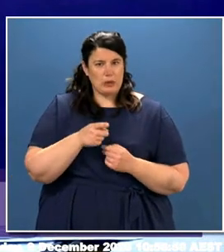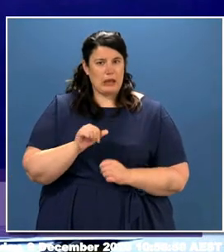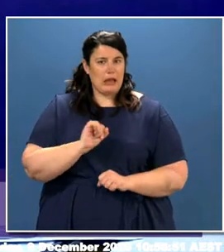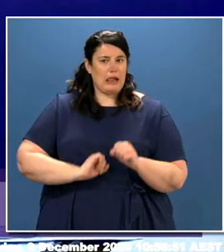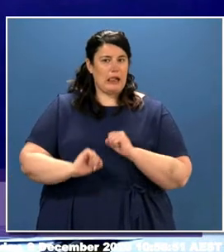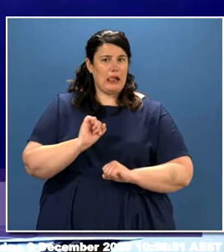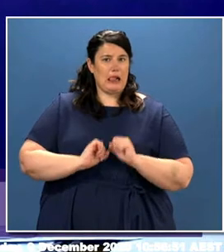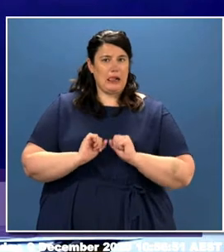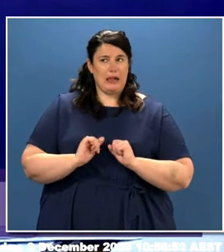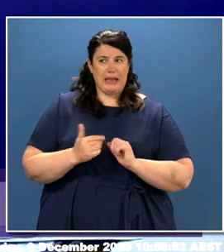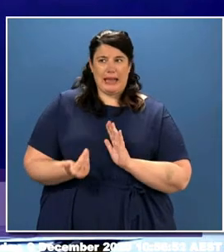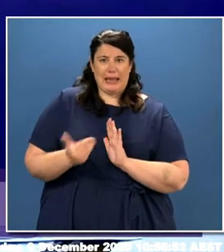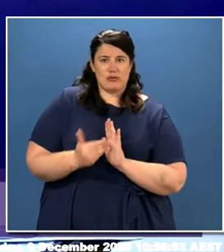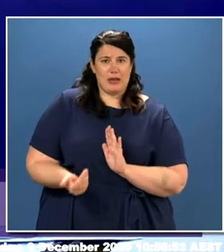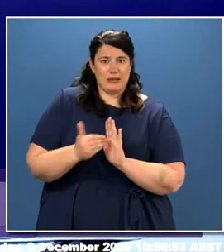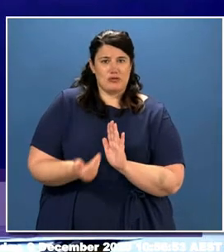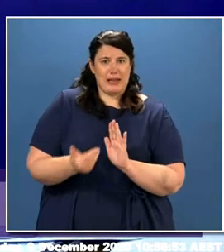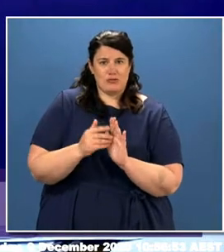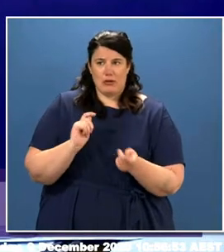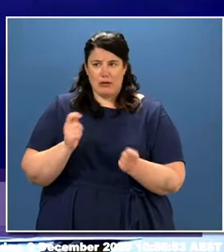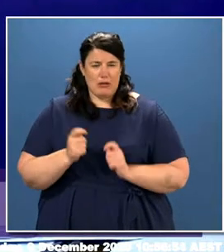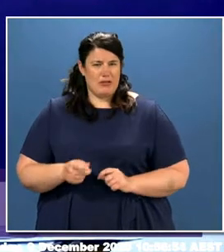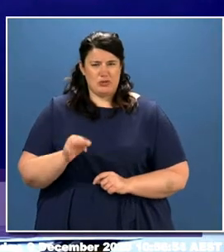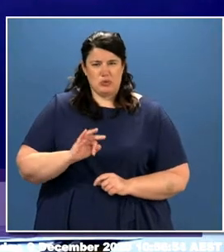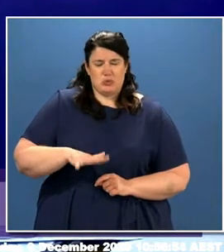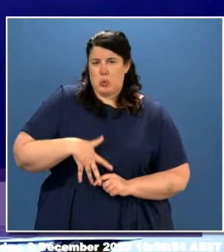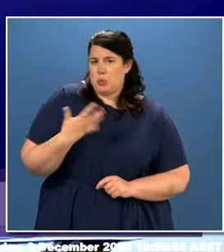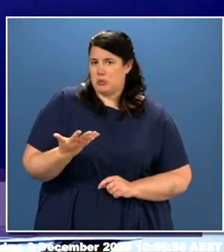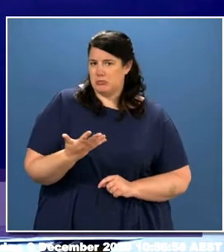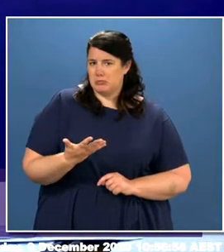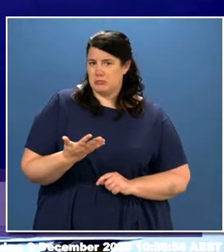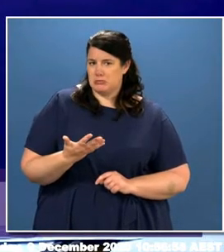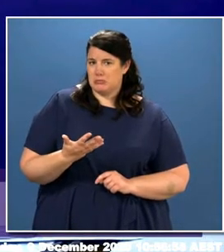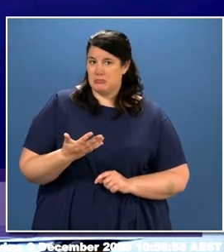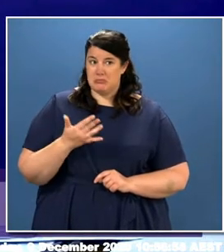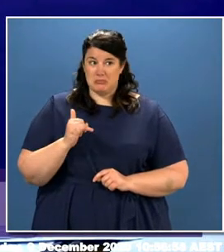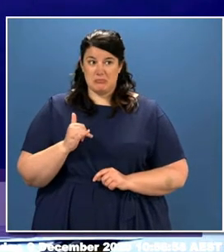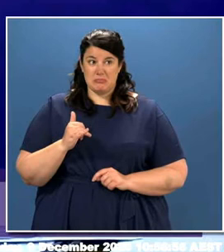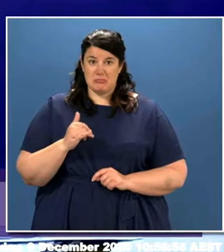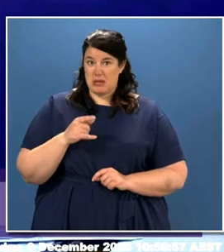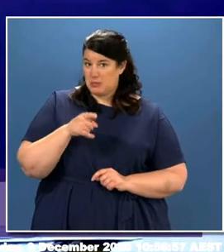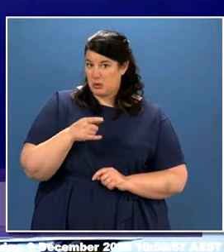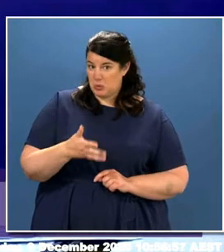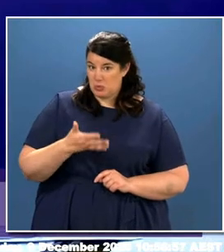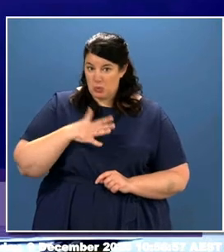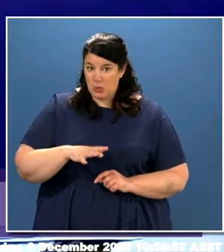further adjustments that someone in your position might well seek and be granted.